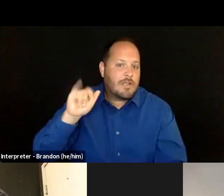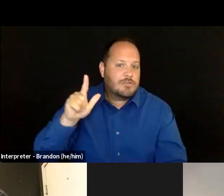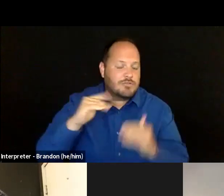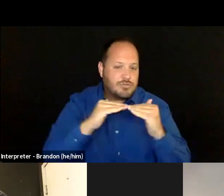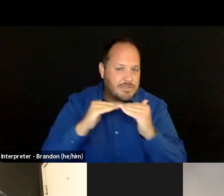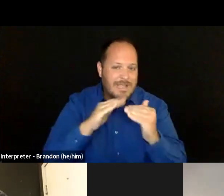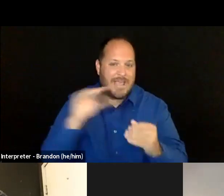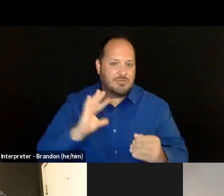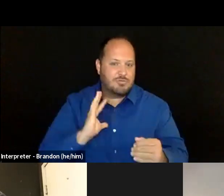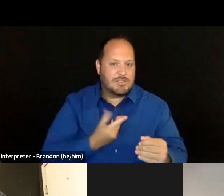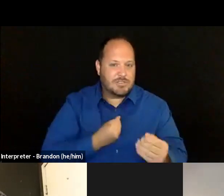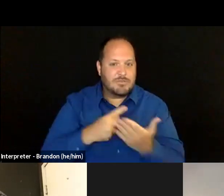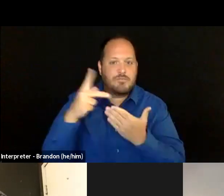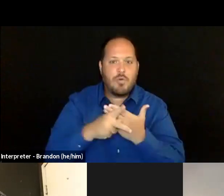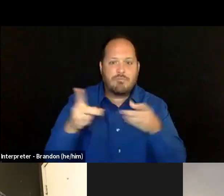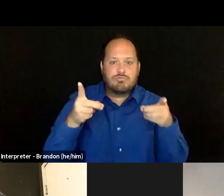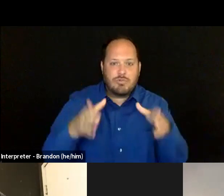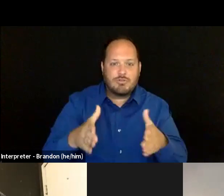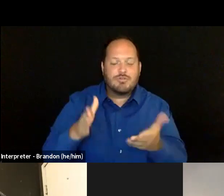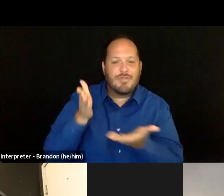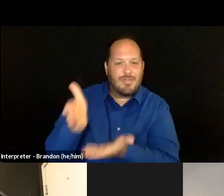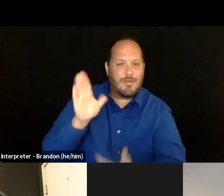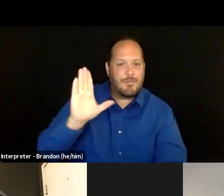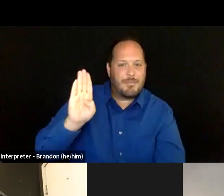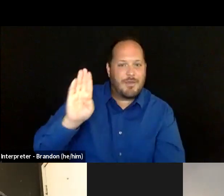My name's Moof, I go by they/them pronouns.